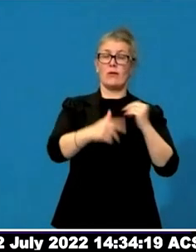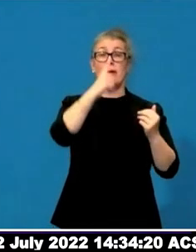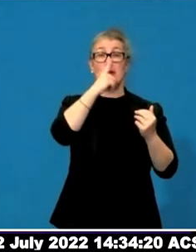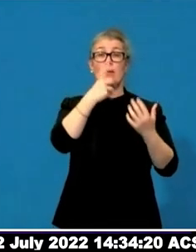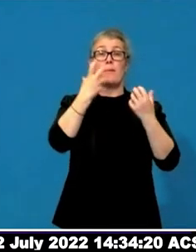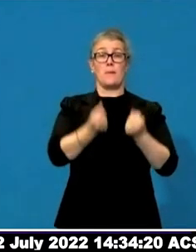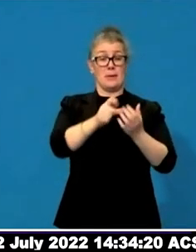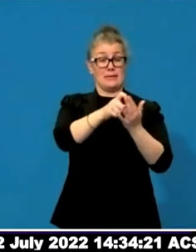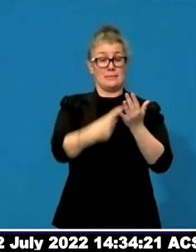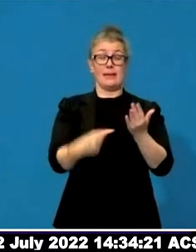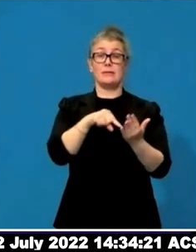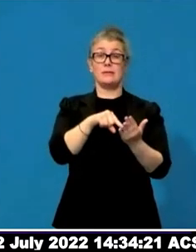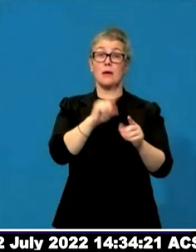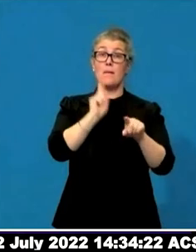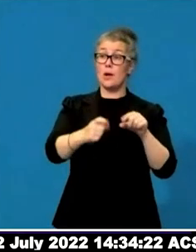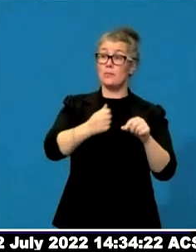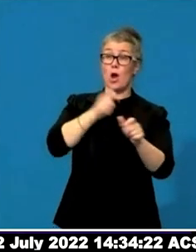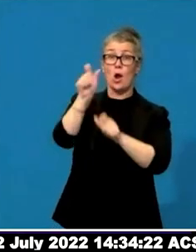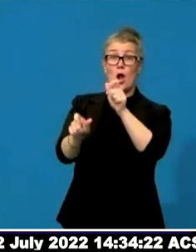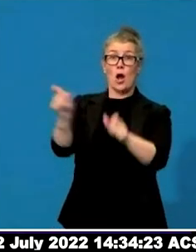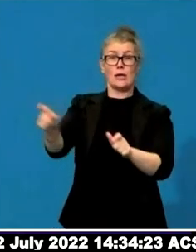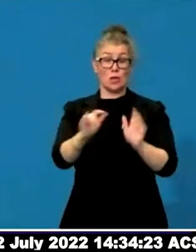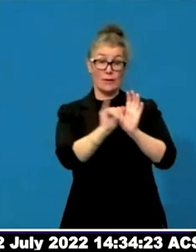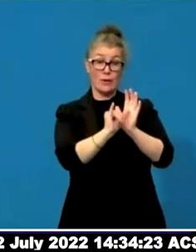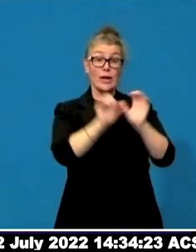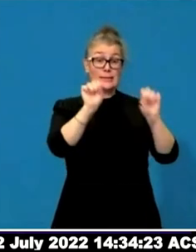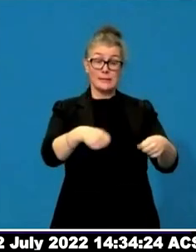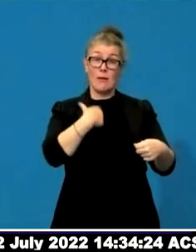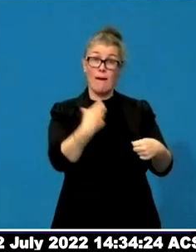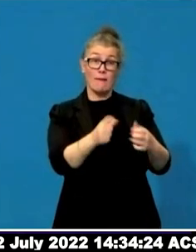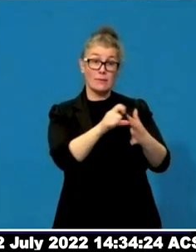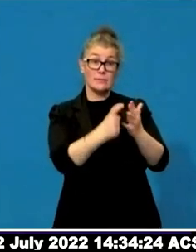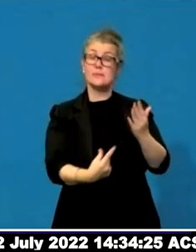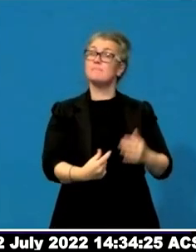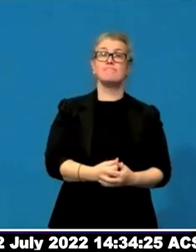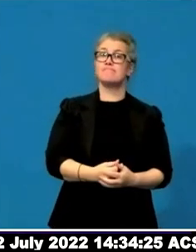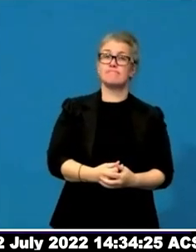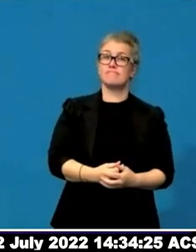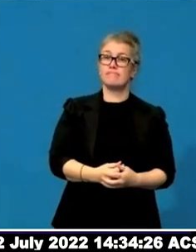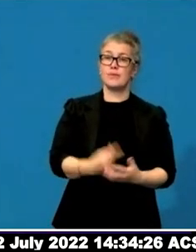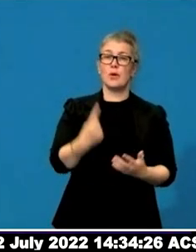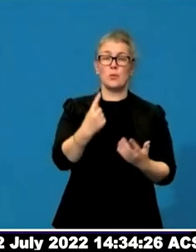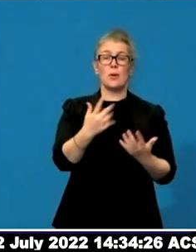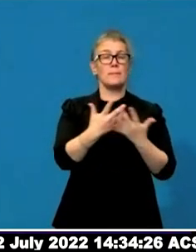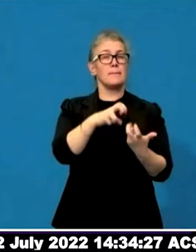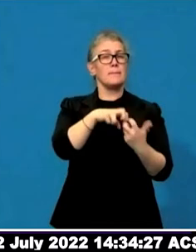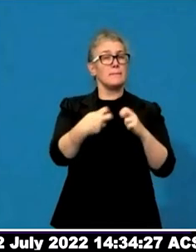Majority of our clients do not identify as having a disability, and that's one of the issues that we've found straight off the bat.